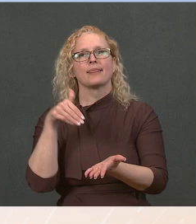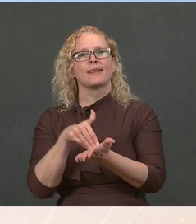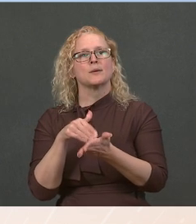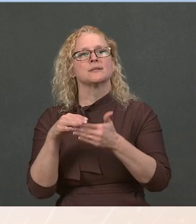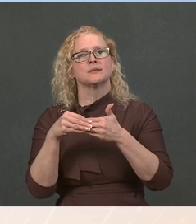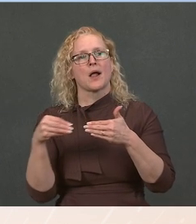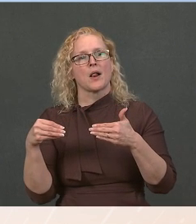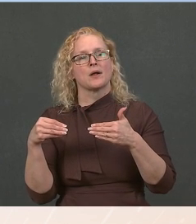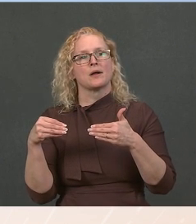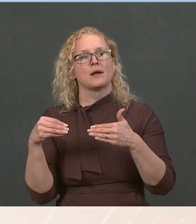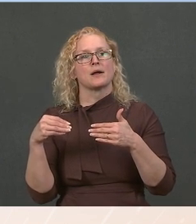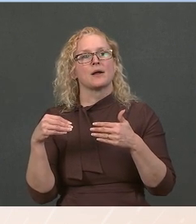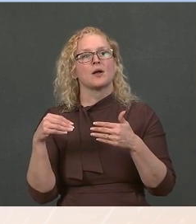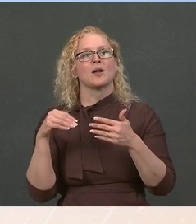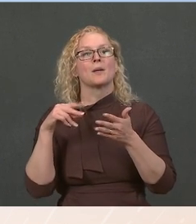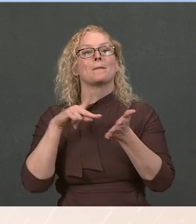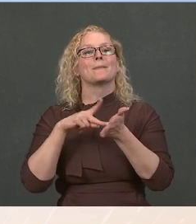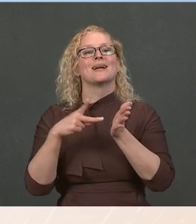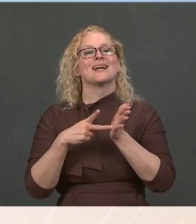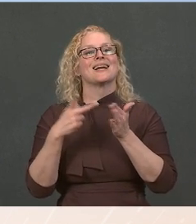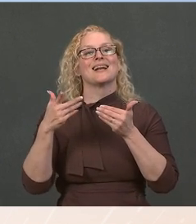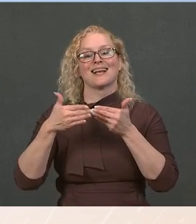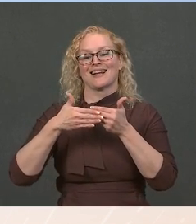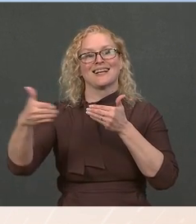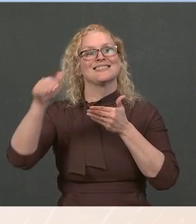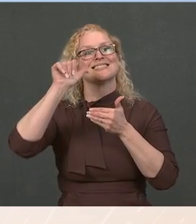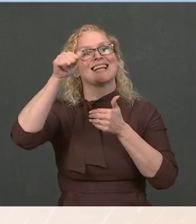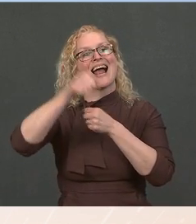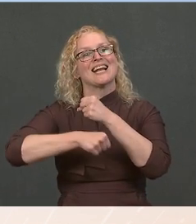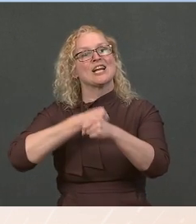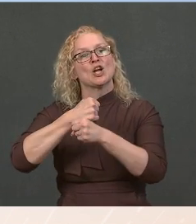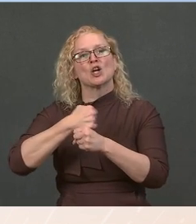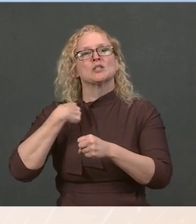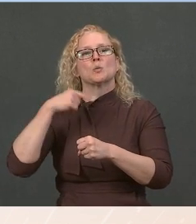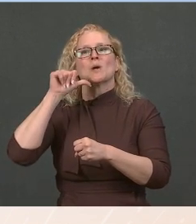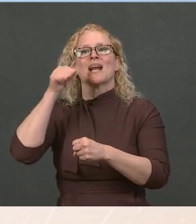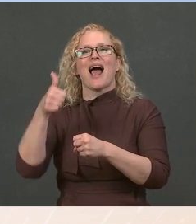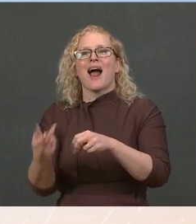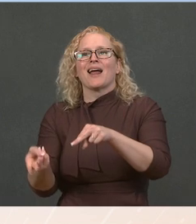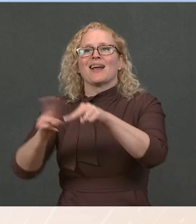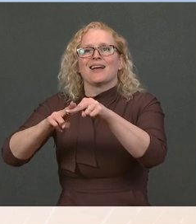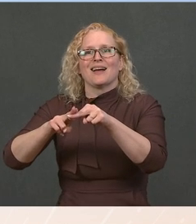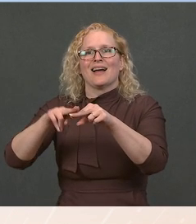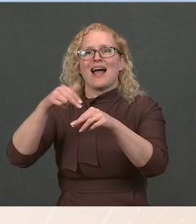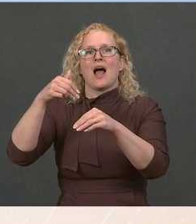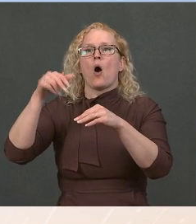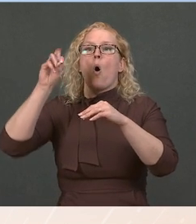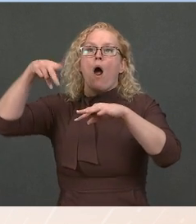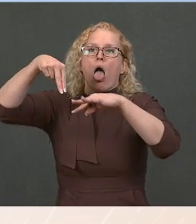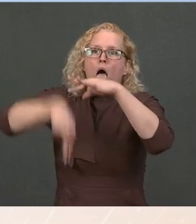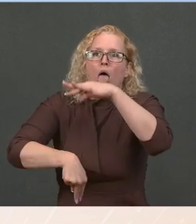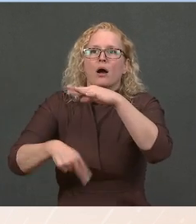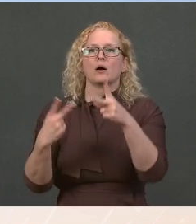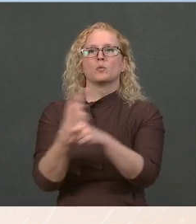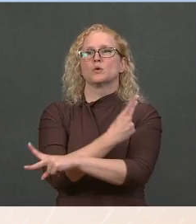And, over that period, it will mean that millionaires and billionaires actually pay more than they would over -- otherwise.